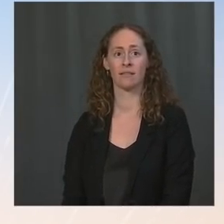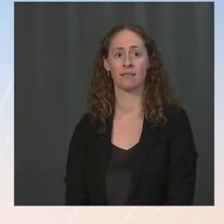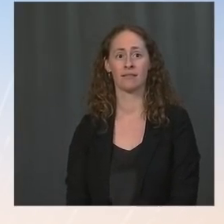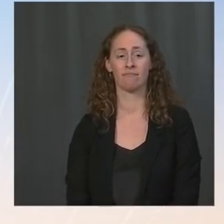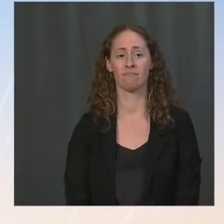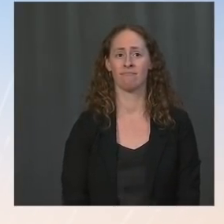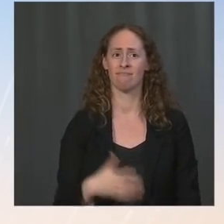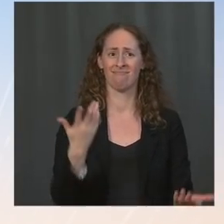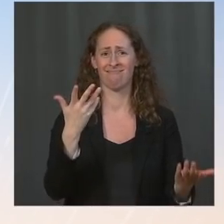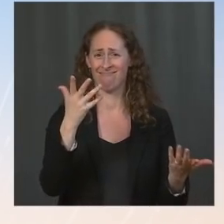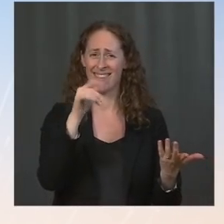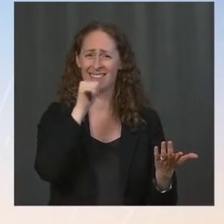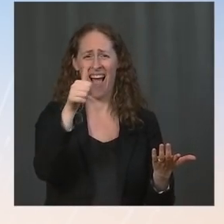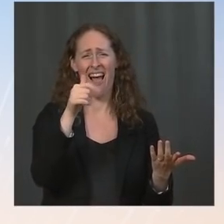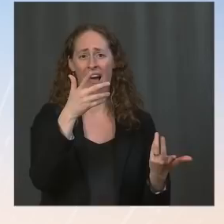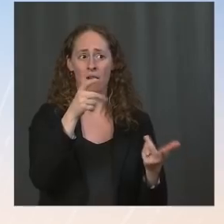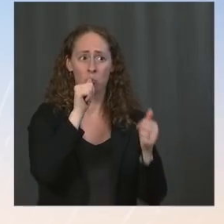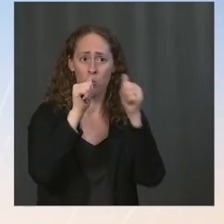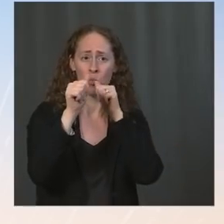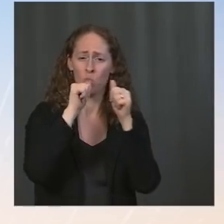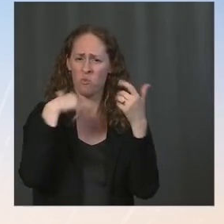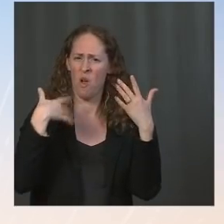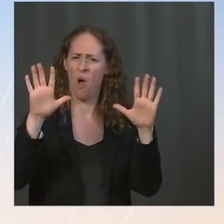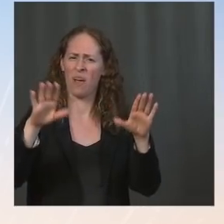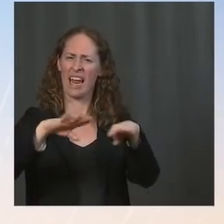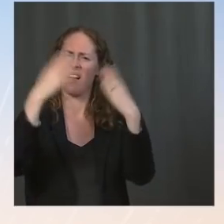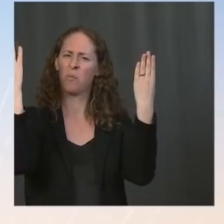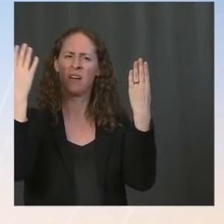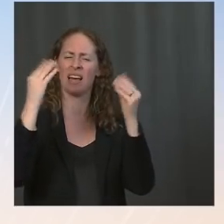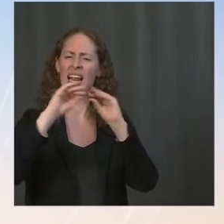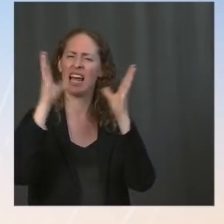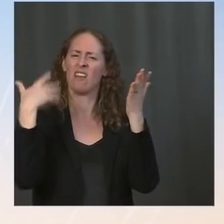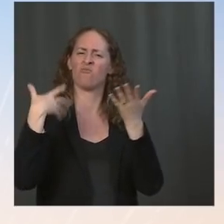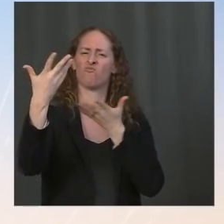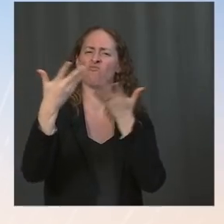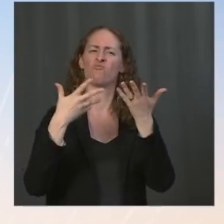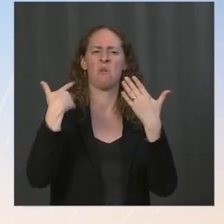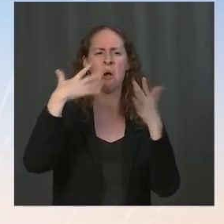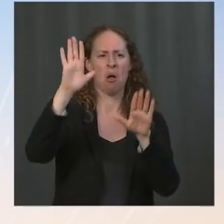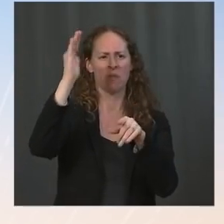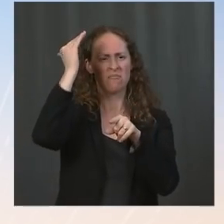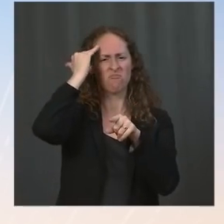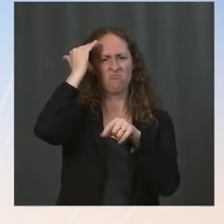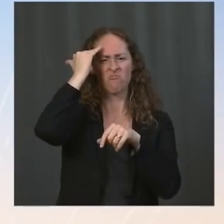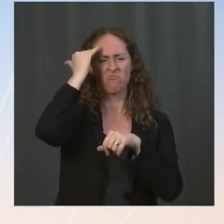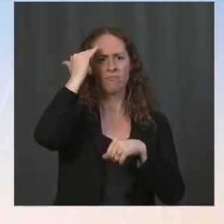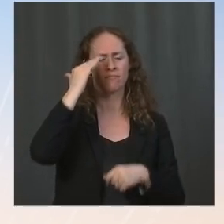And that is also one of the reasons why we're so grateful to several dozen countries out there --